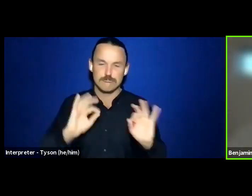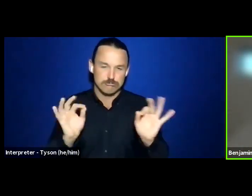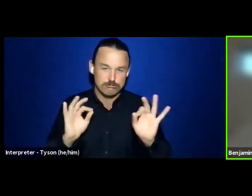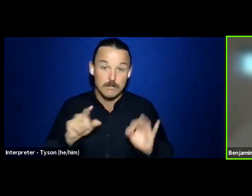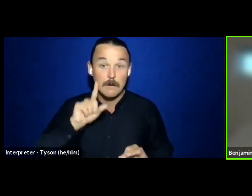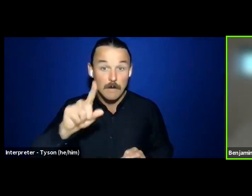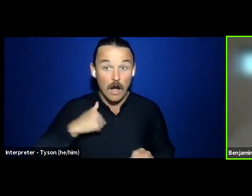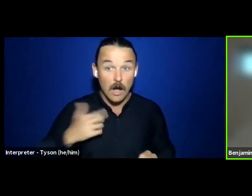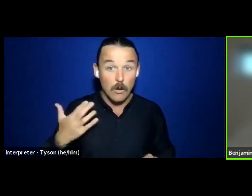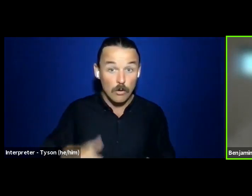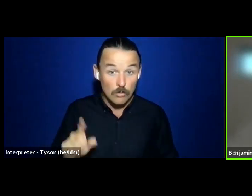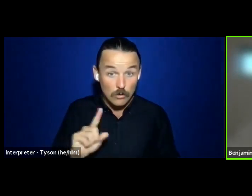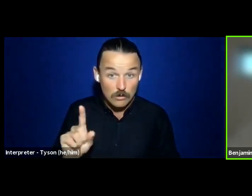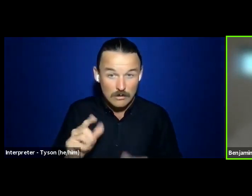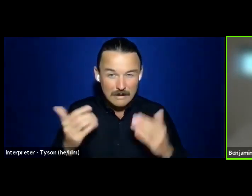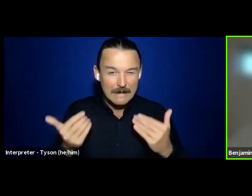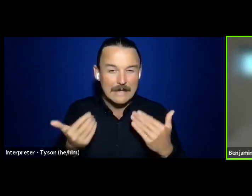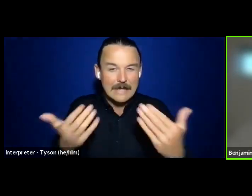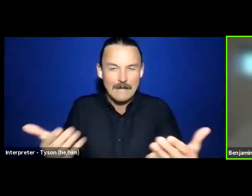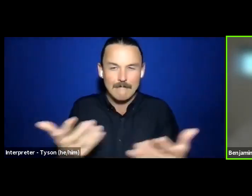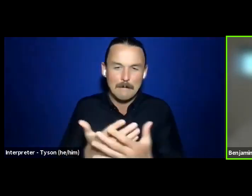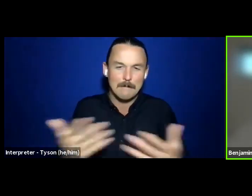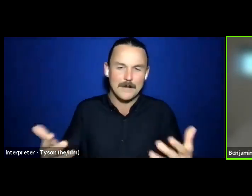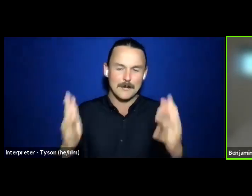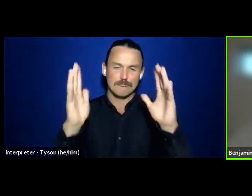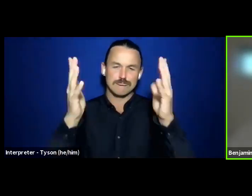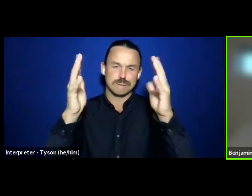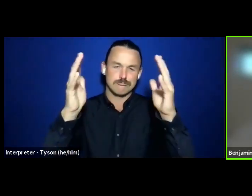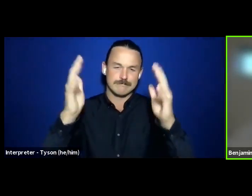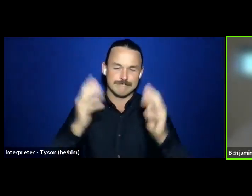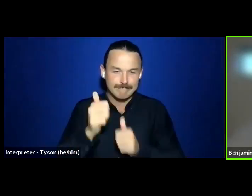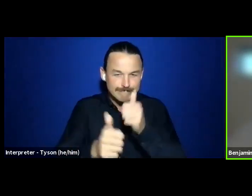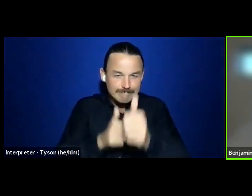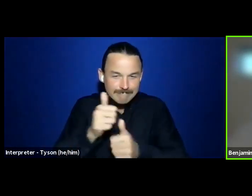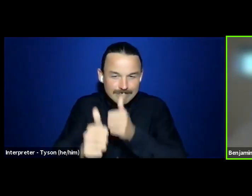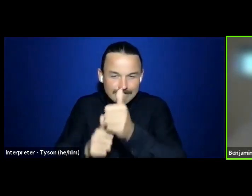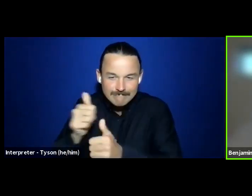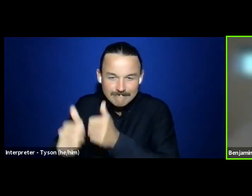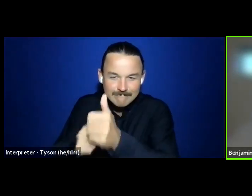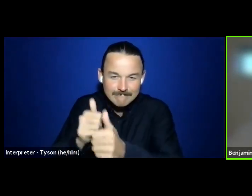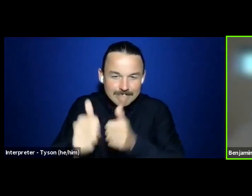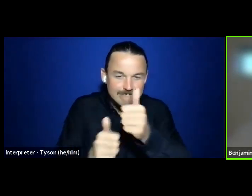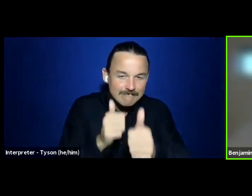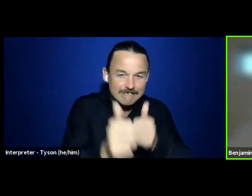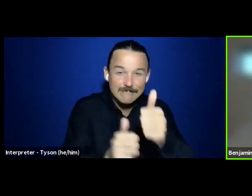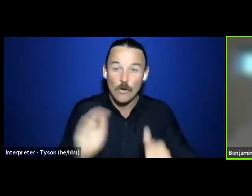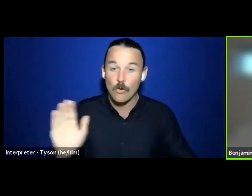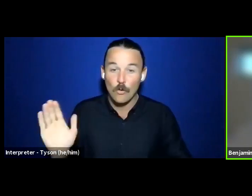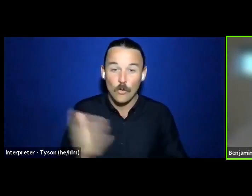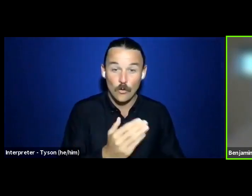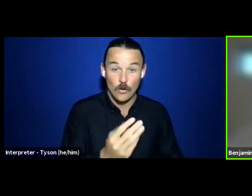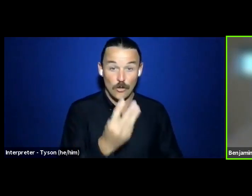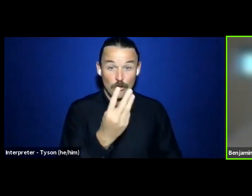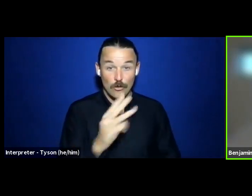But what I do. want to do want to do is to give her want to do is to give a huge shout out and Congratulate all. l the 30 under 33rd